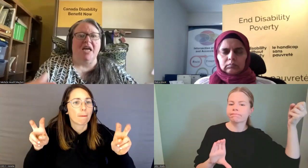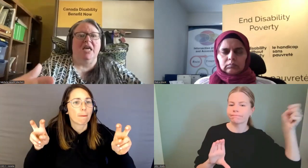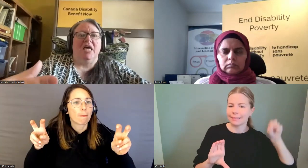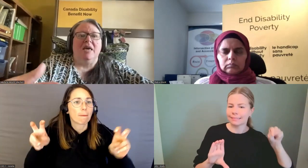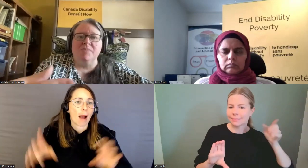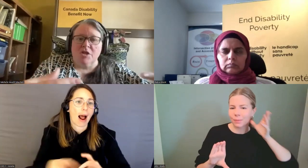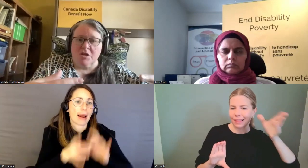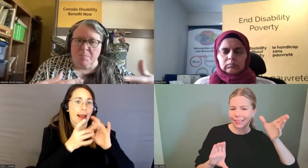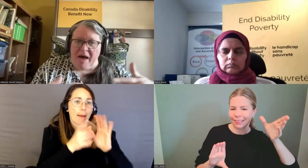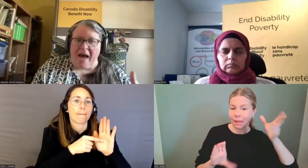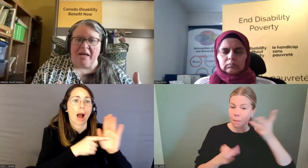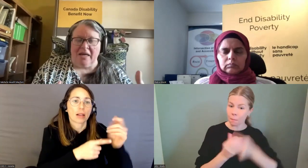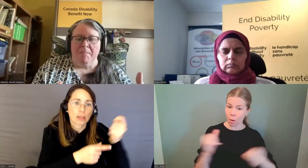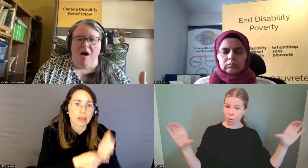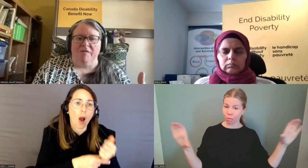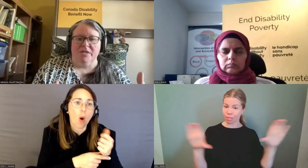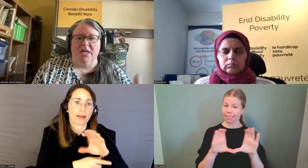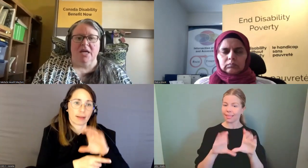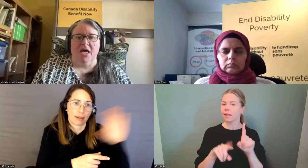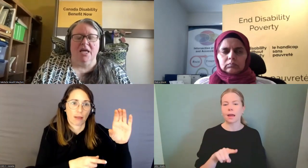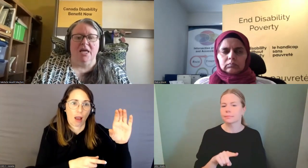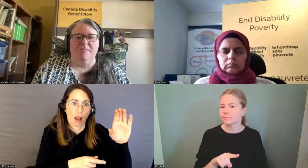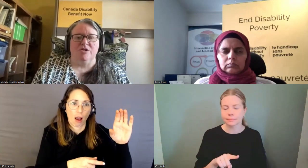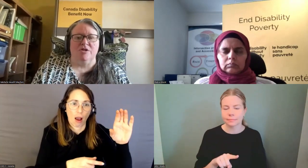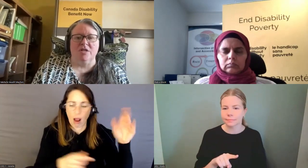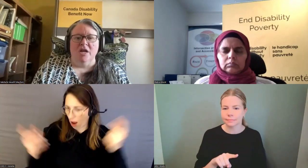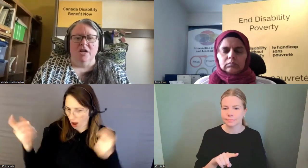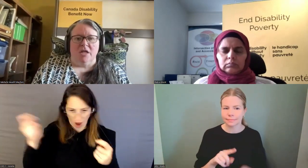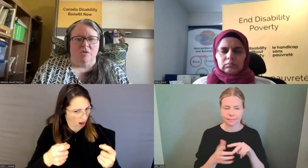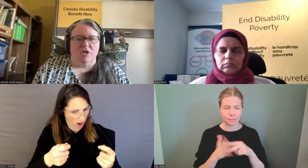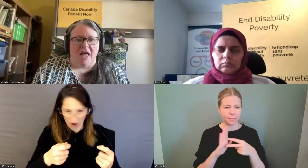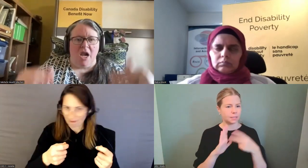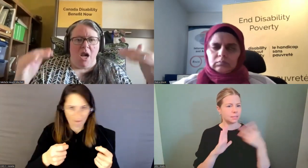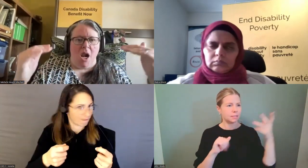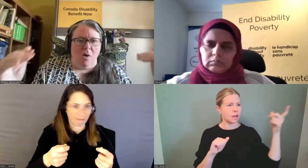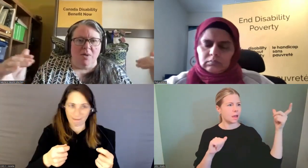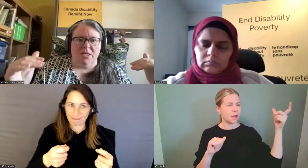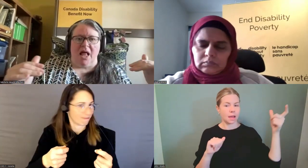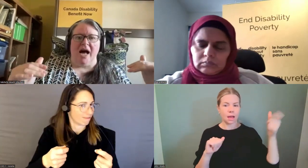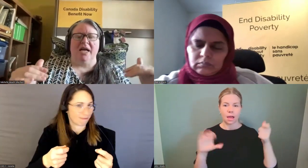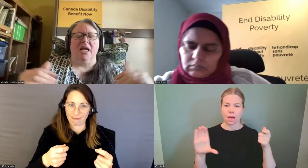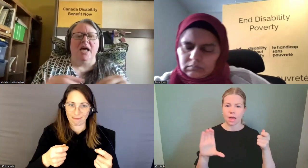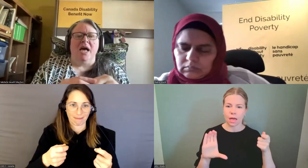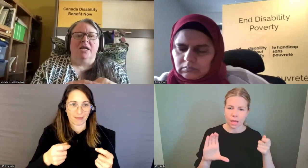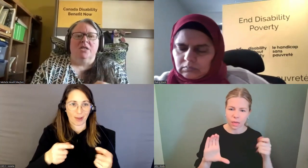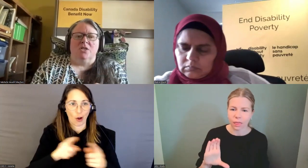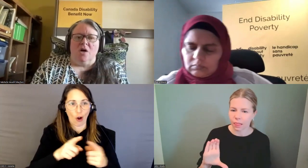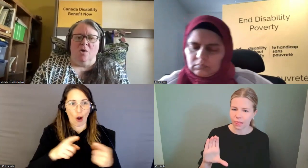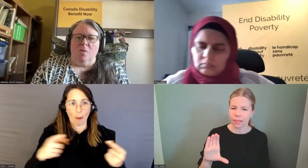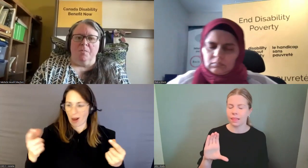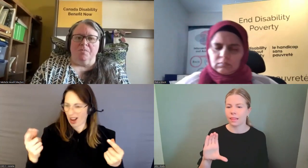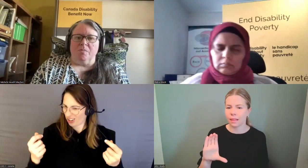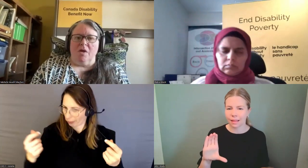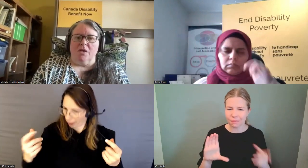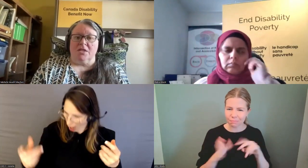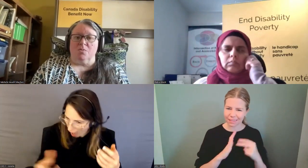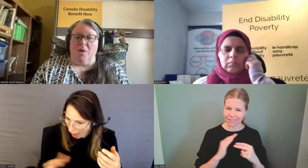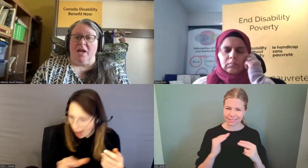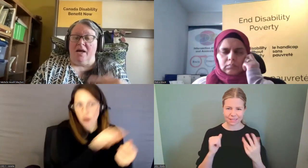THAT KEEPS US IN POVERTY AND KEEPS US TO THAT LOWEST LINE.